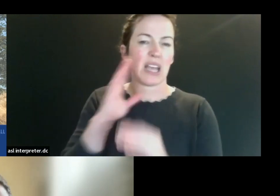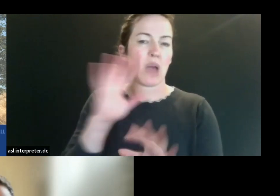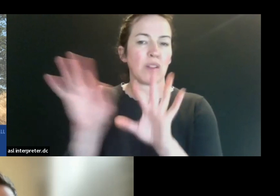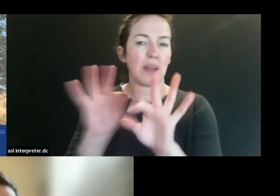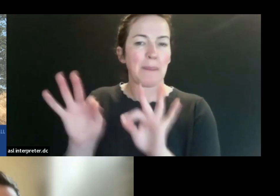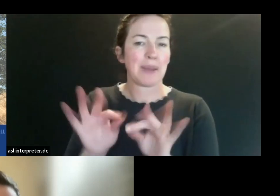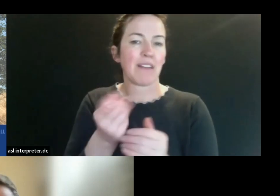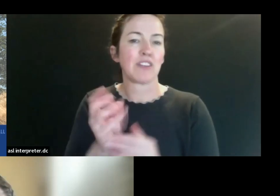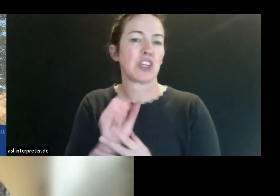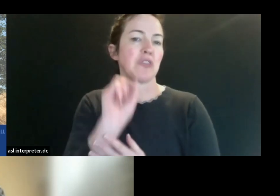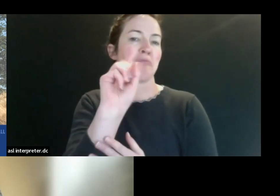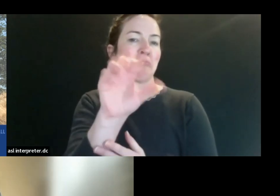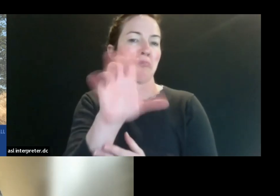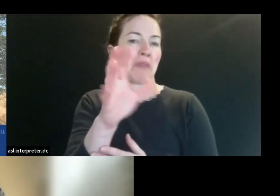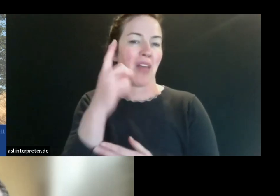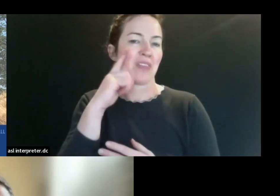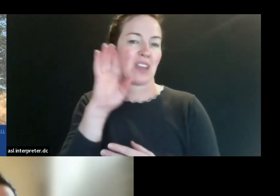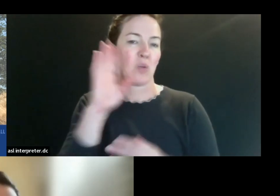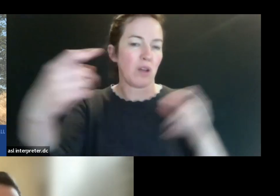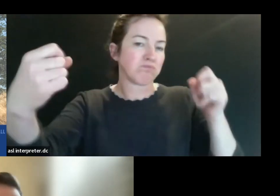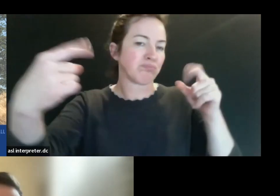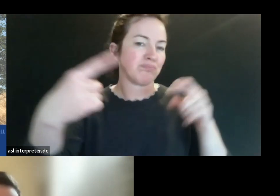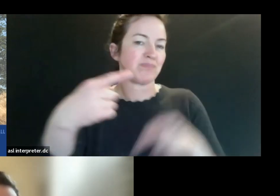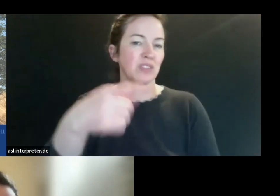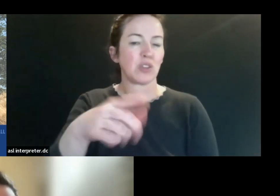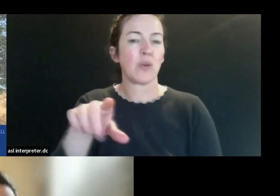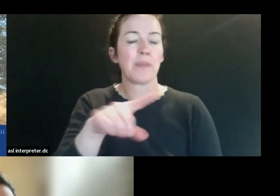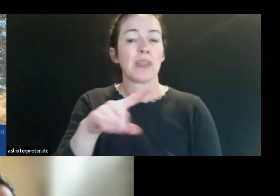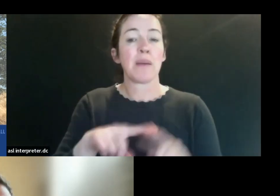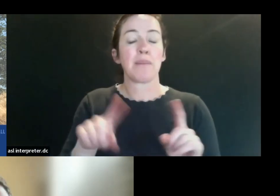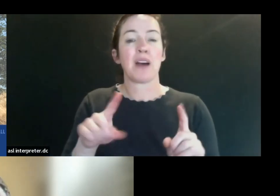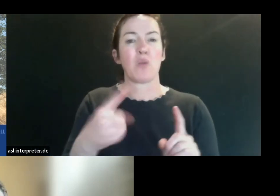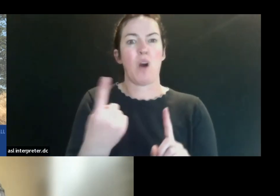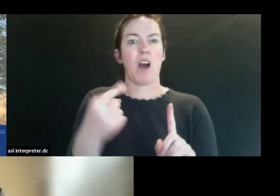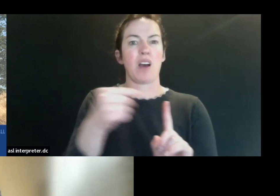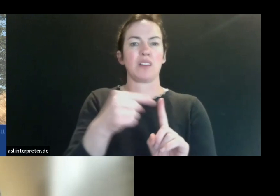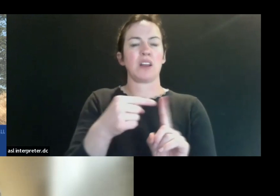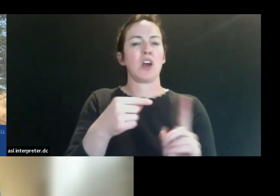think are…will resonate here, but a low-hanging fruit is: whatever you use, and is it Microsoft